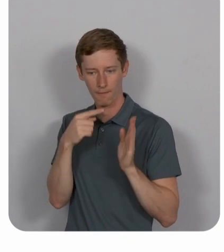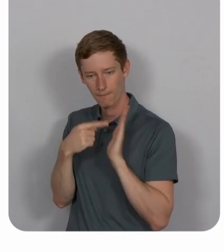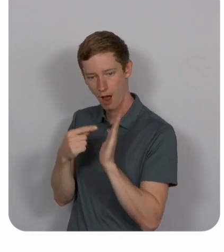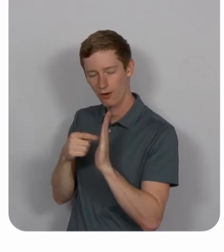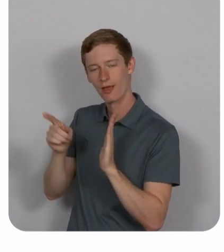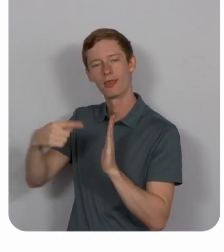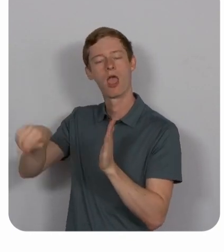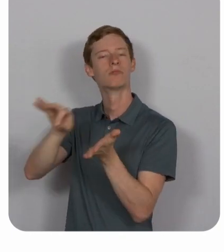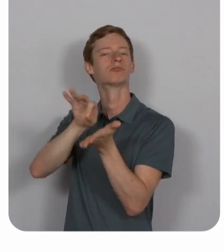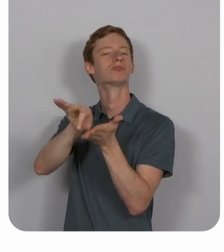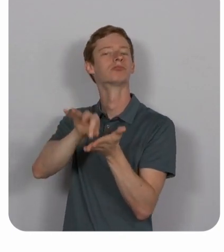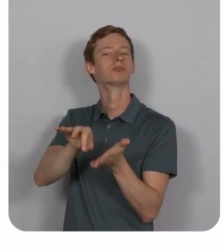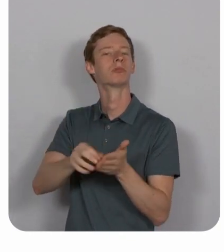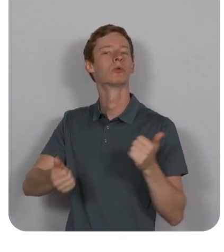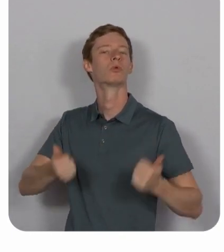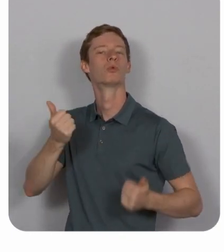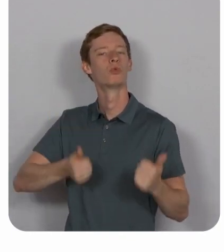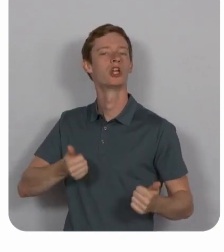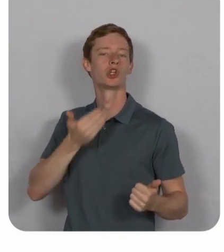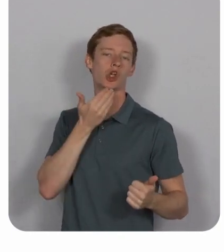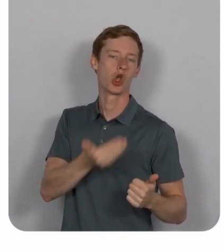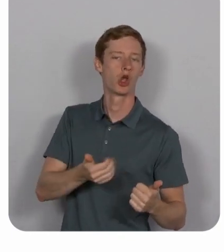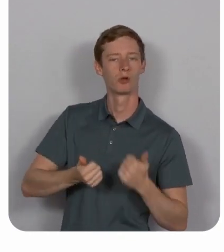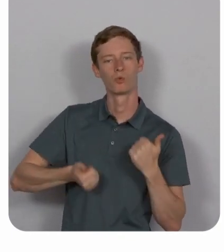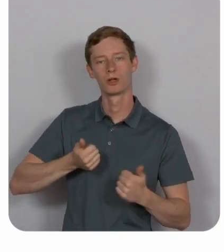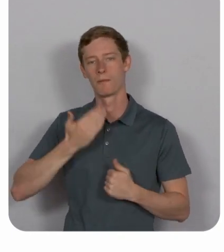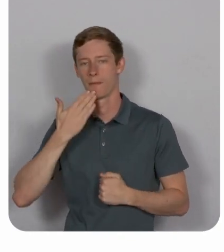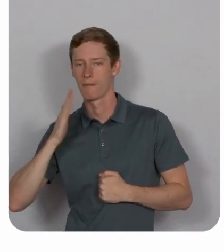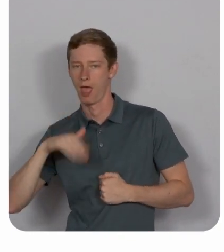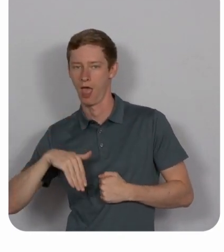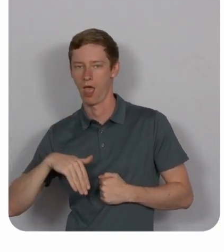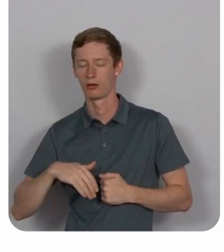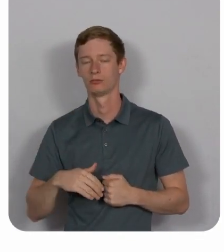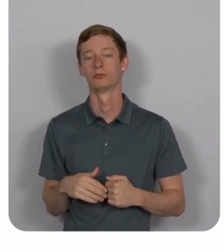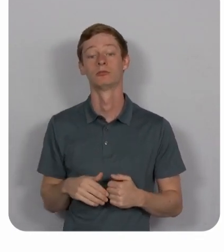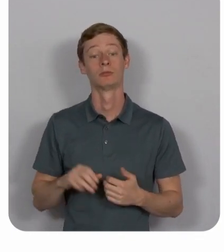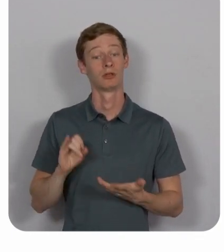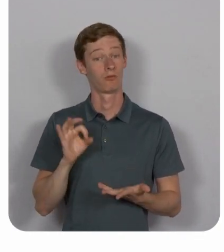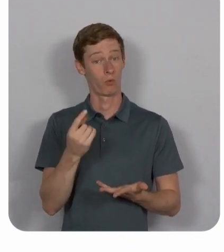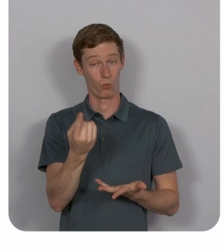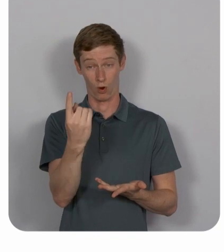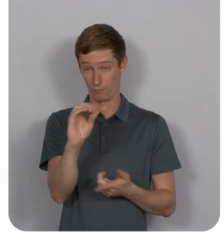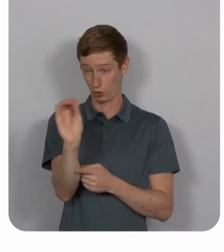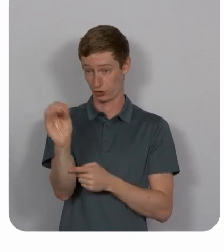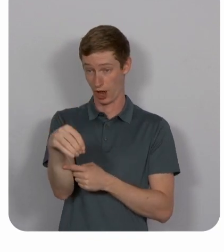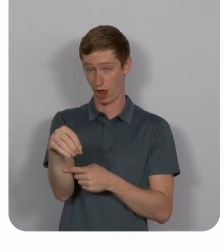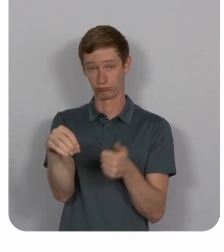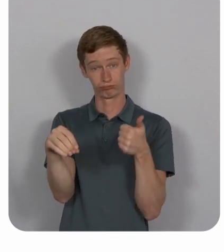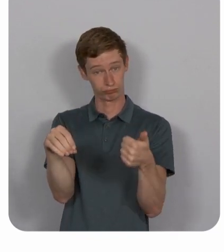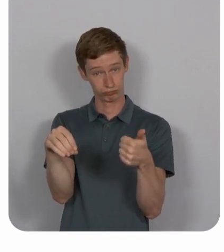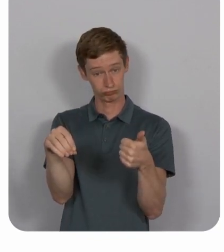to see which ones are high-quality. At the end of it, even if we only get 1% of that data to be good,